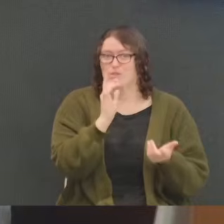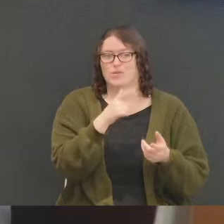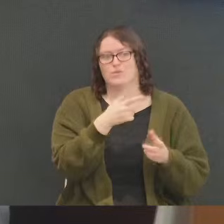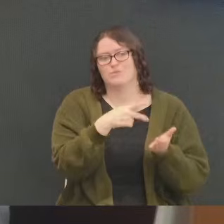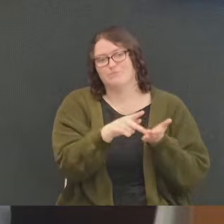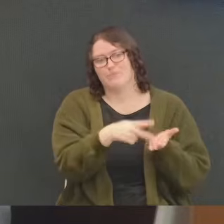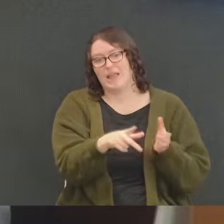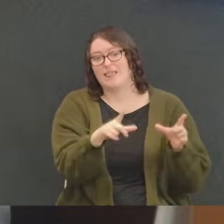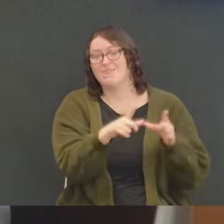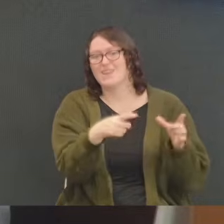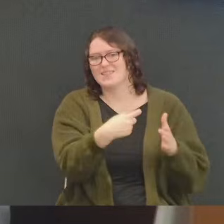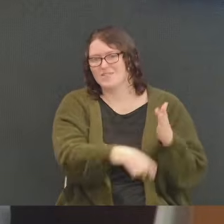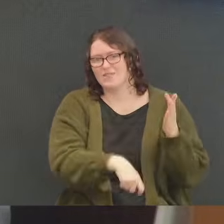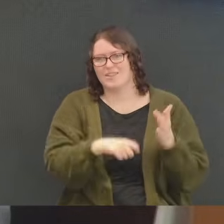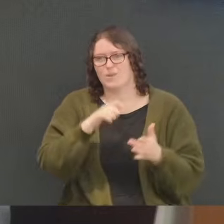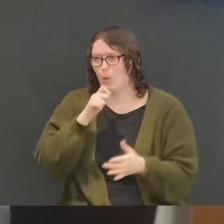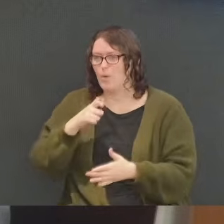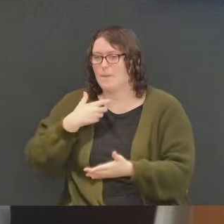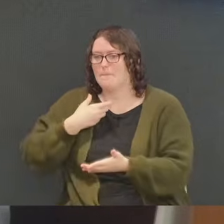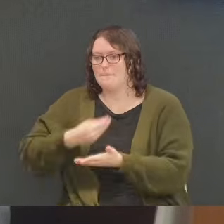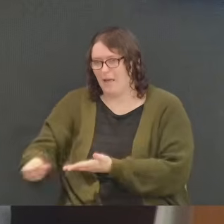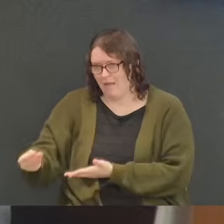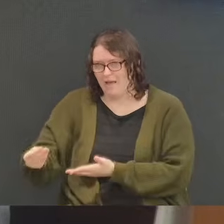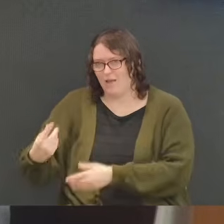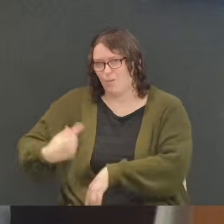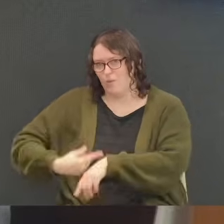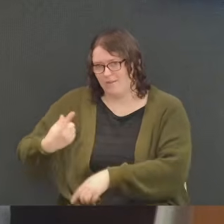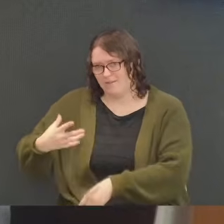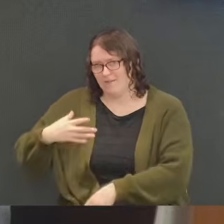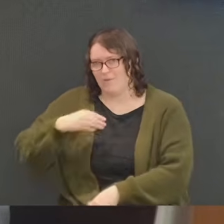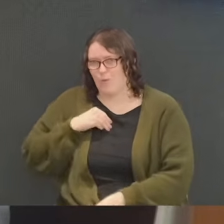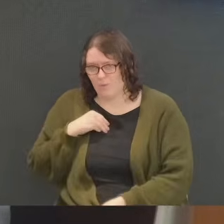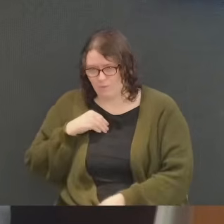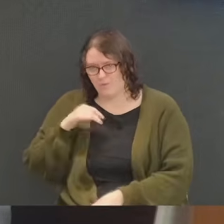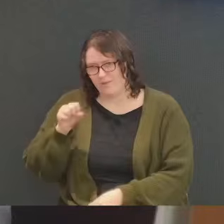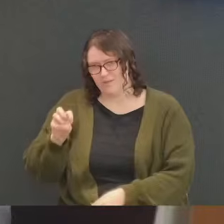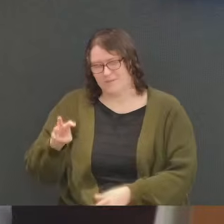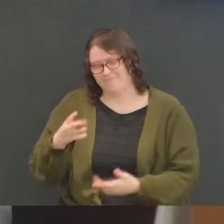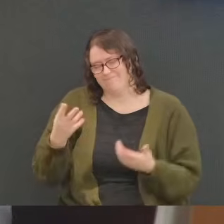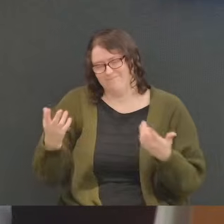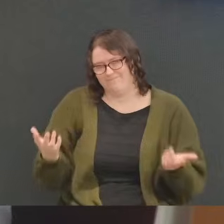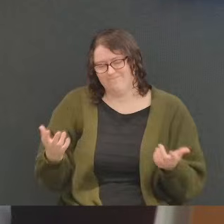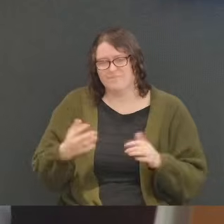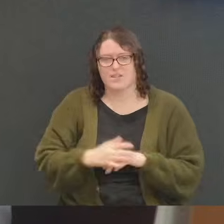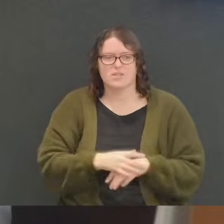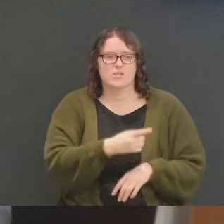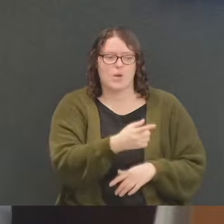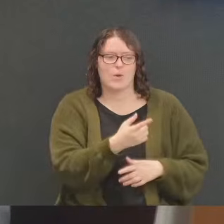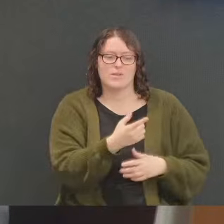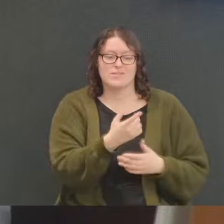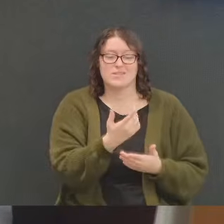as opposed to one-time purchase fees. And it does it it creates some advantages. It also